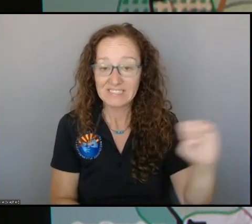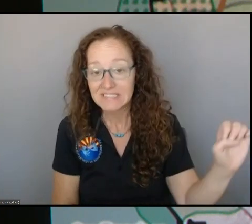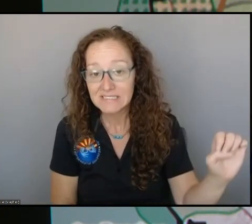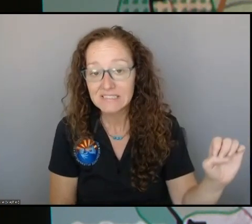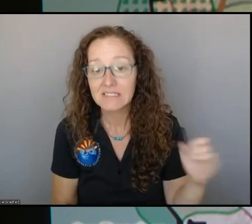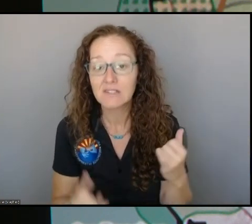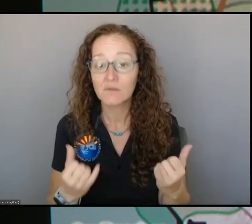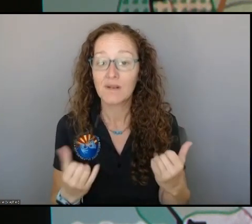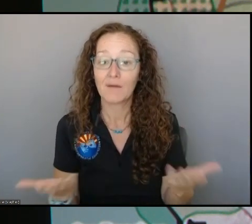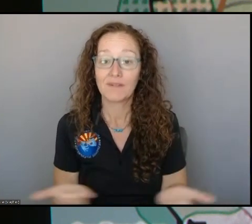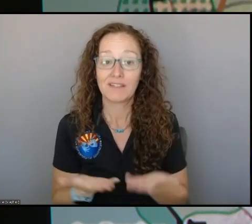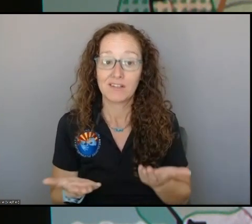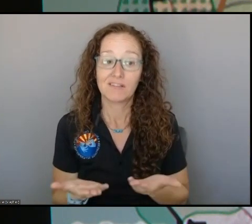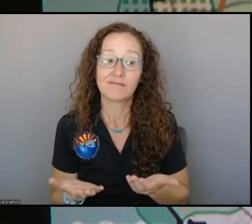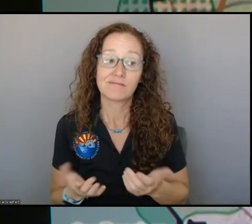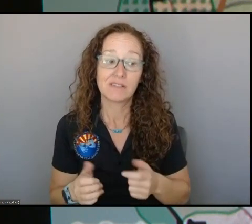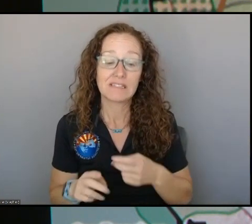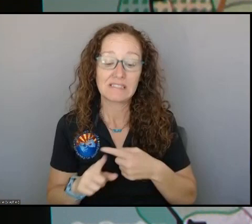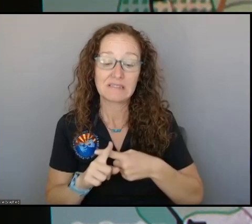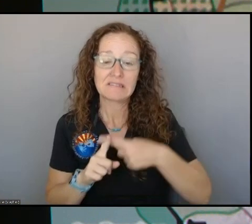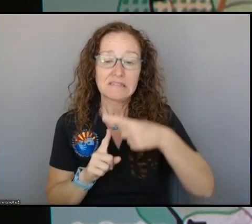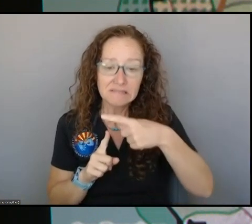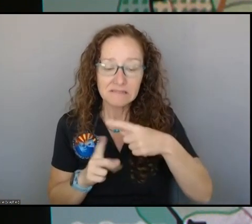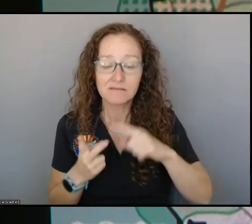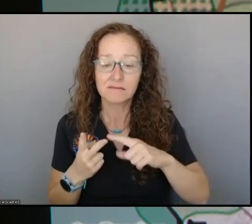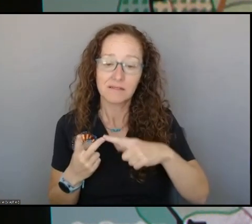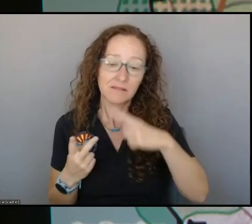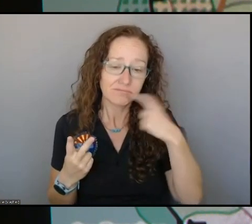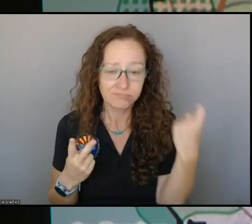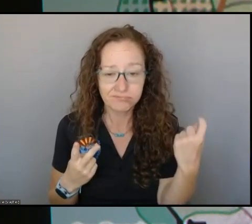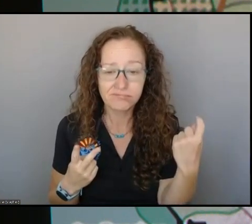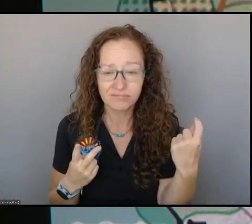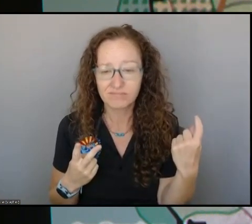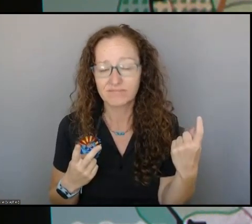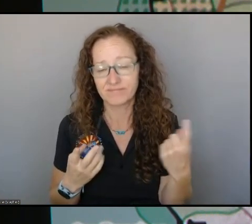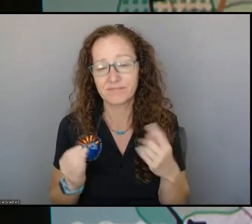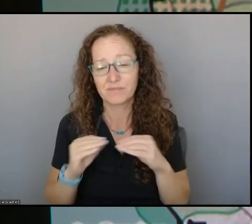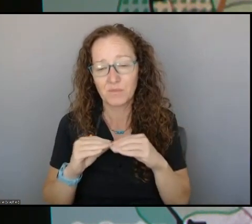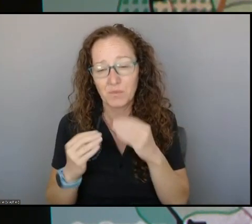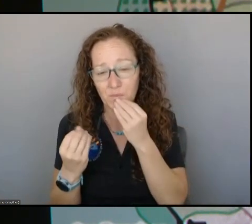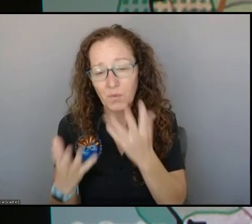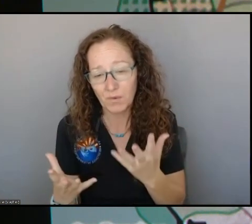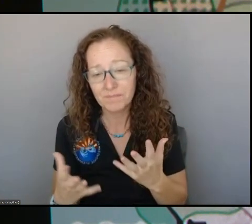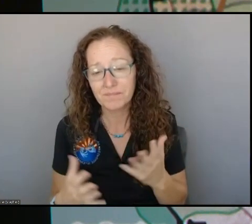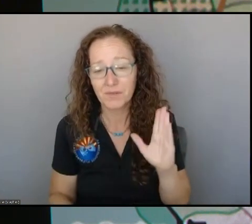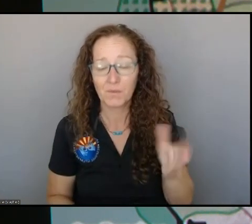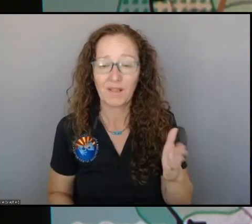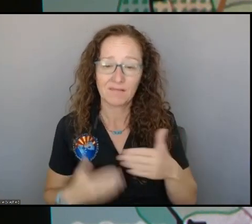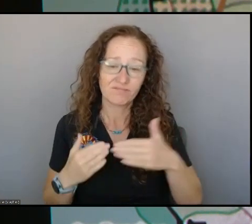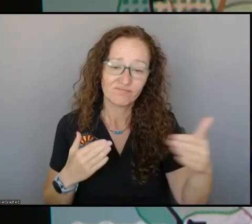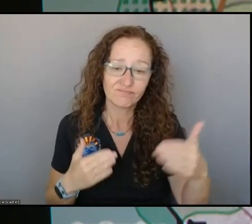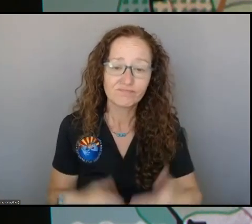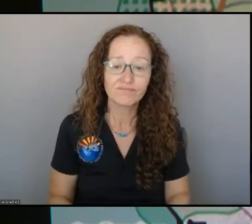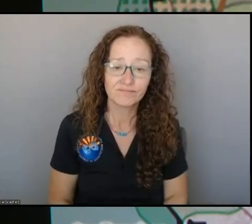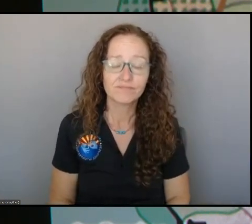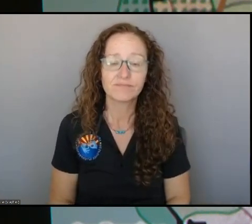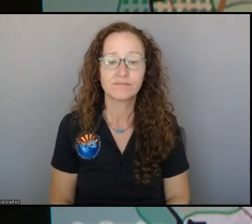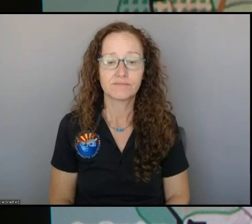we're going to start seeing a little bit warmer, a lot drier weather conditions going forward. So, that means we're